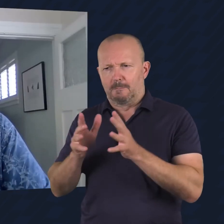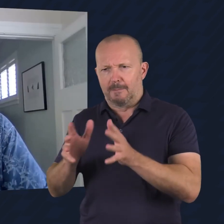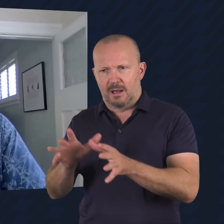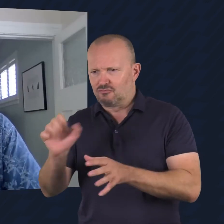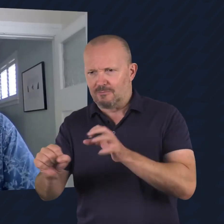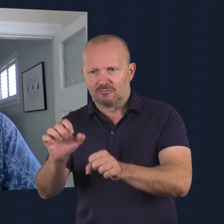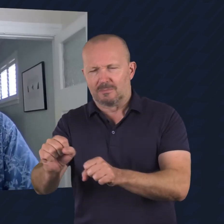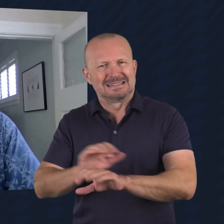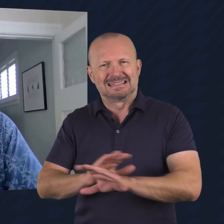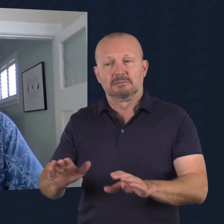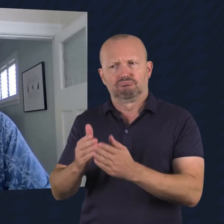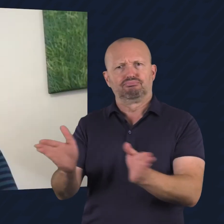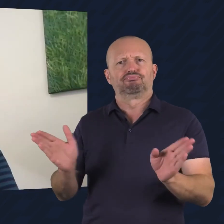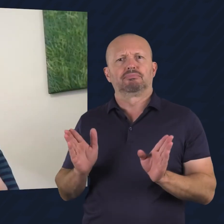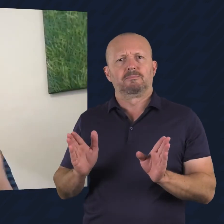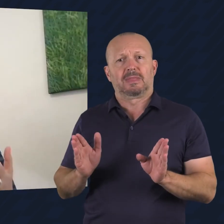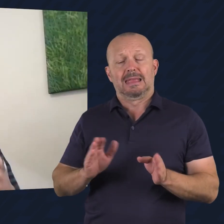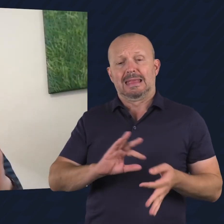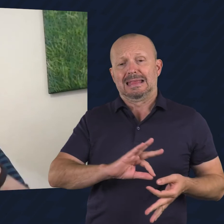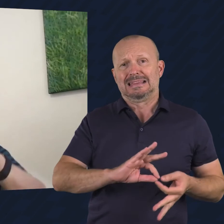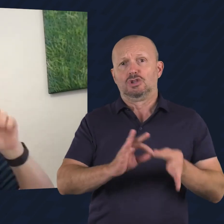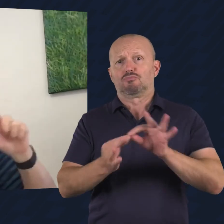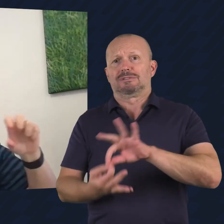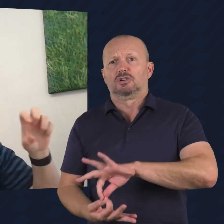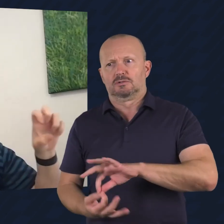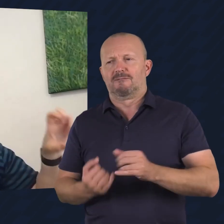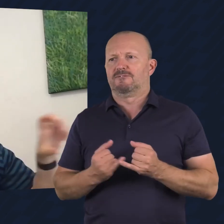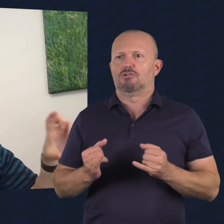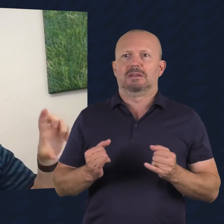And, interpretation is a very rubbery word.